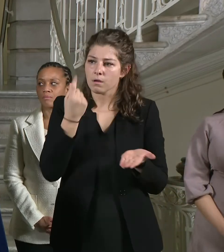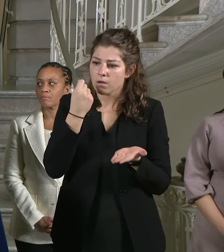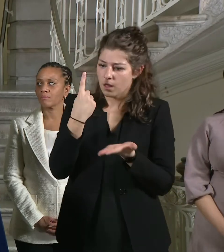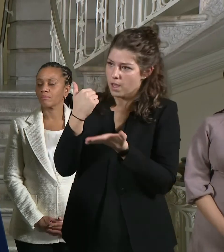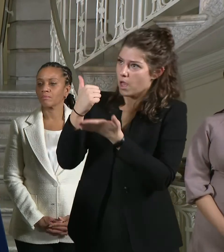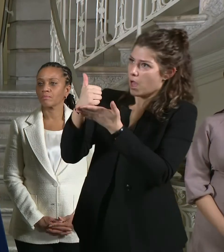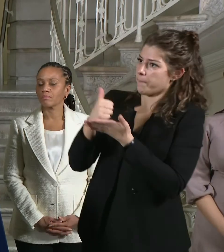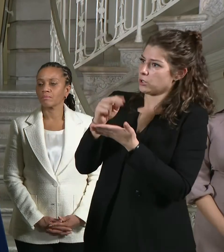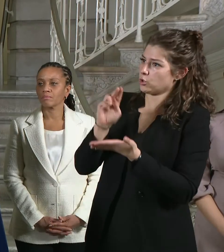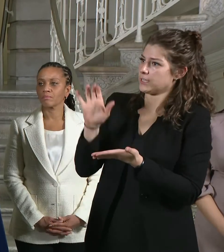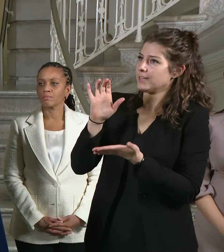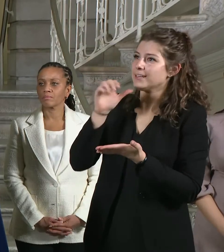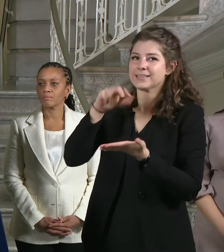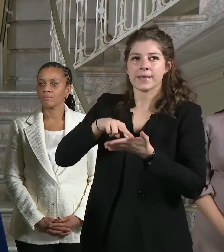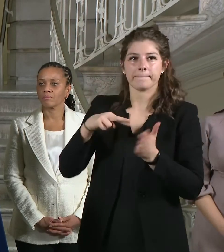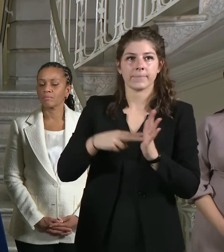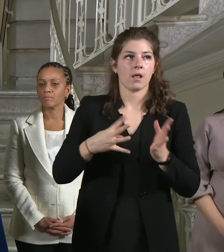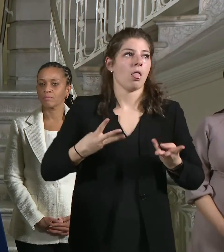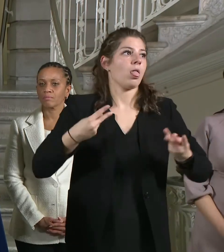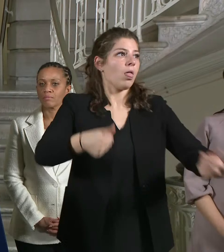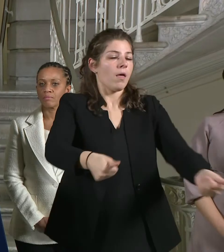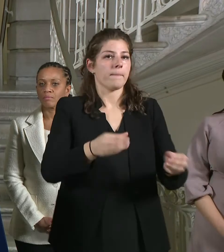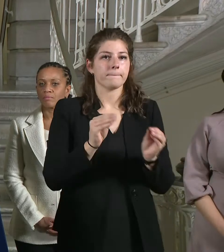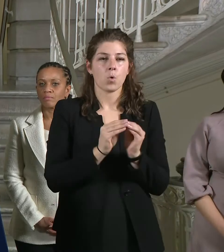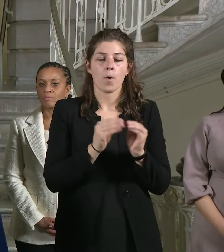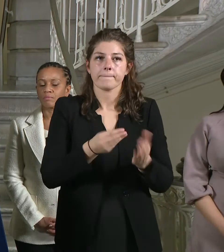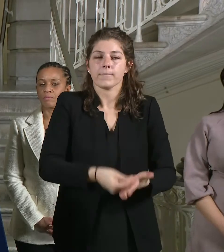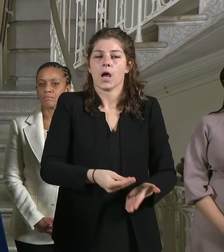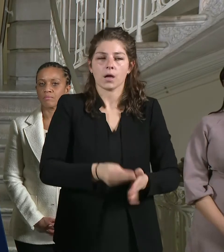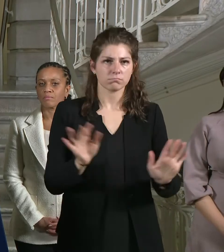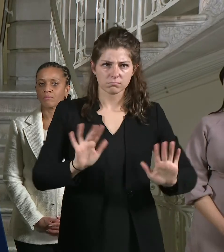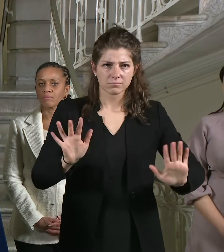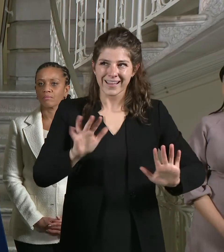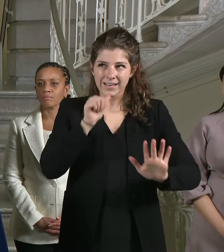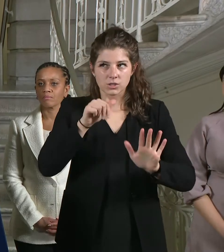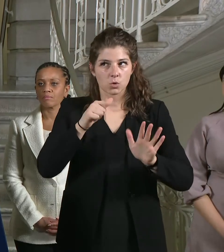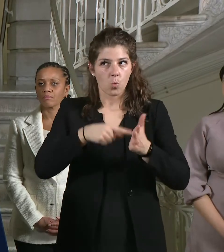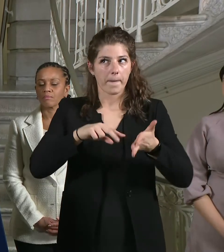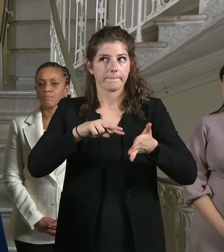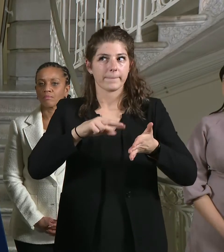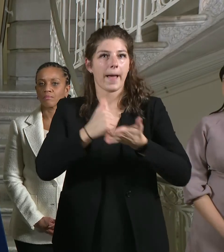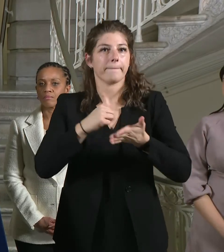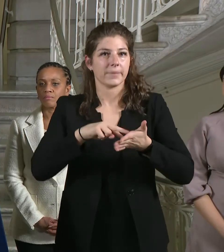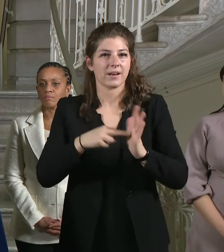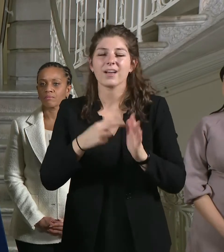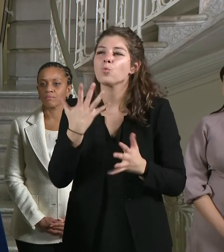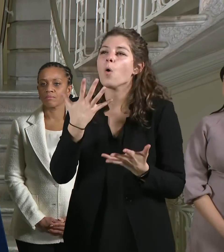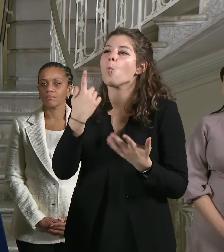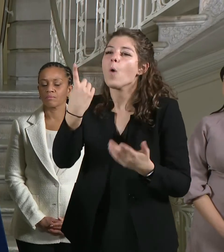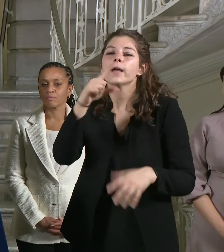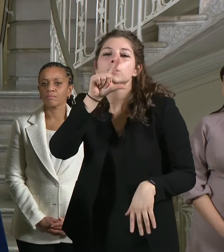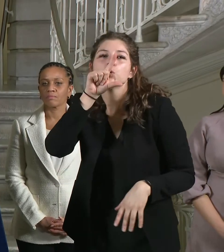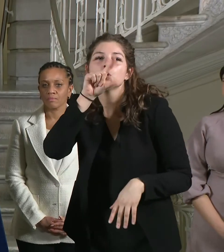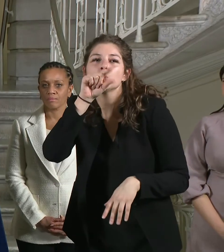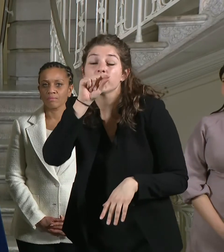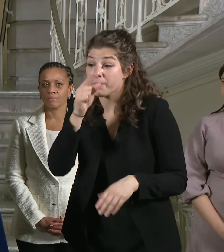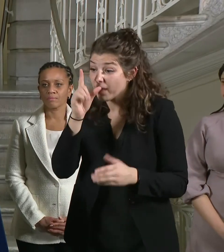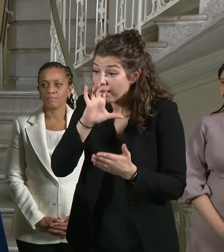NEW YORK CITY. HELPING NEW YORK CITY IS NOT